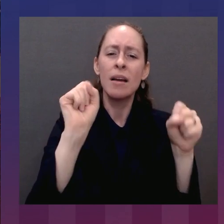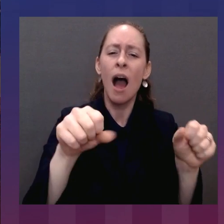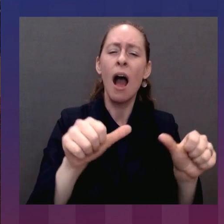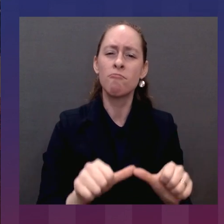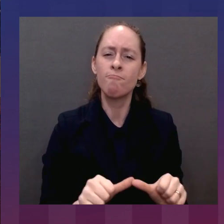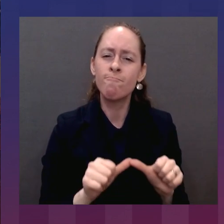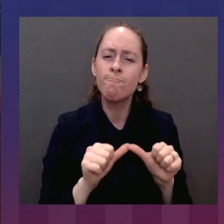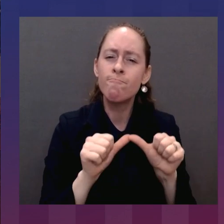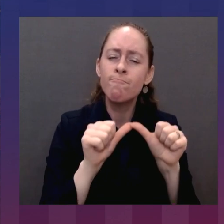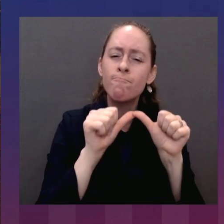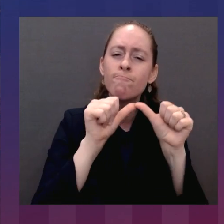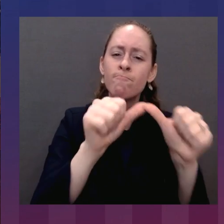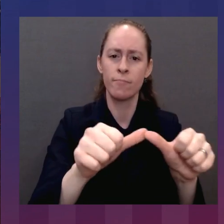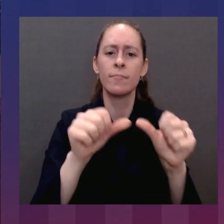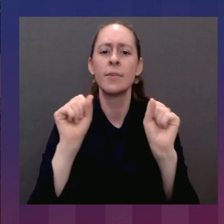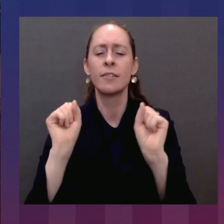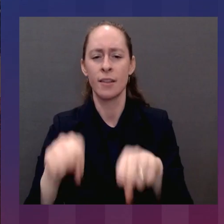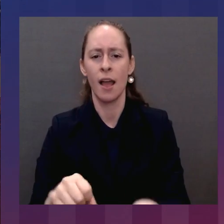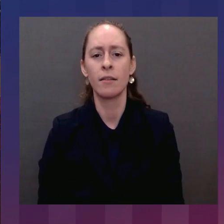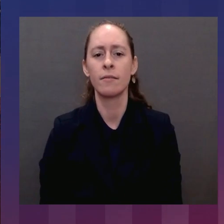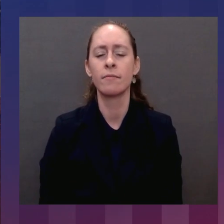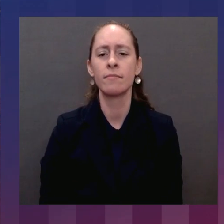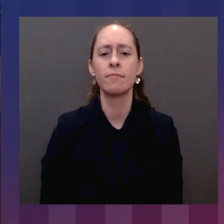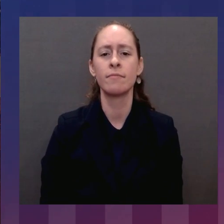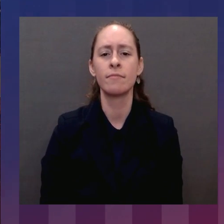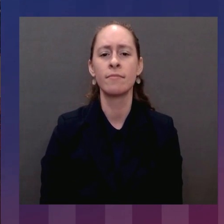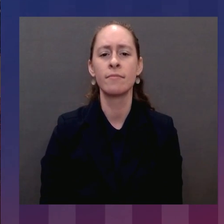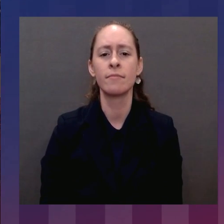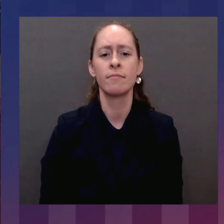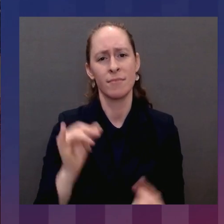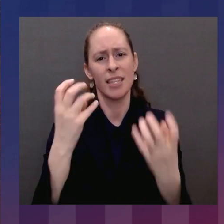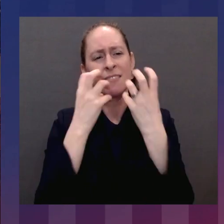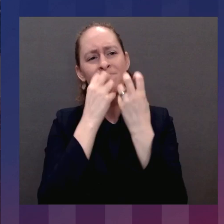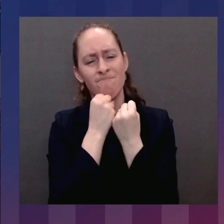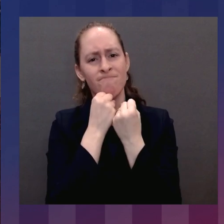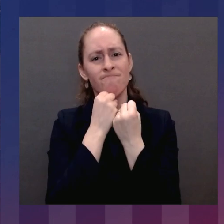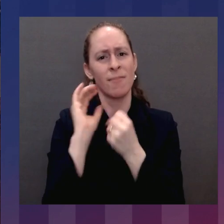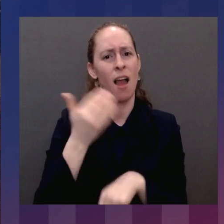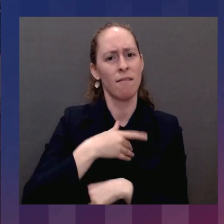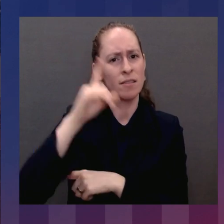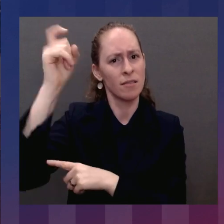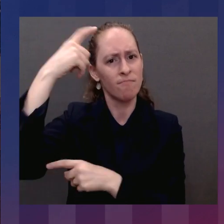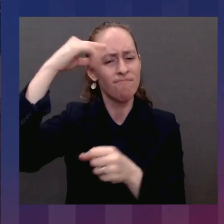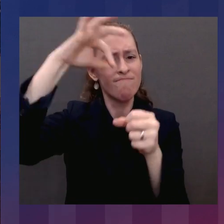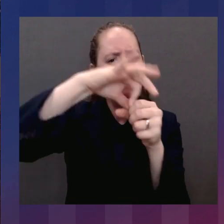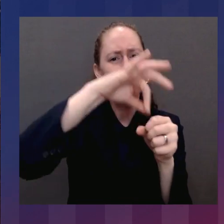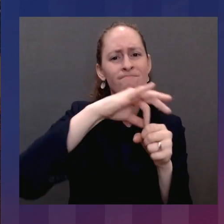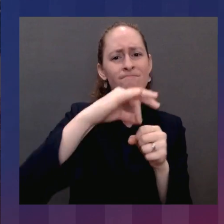I am more optimistic about America today than I have been my whole life. Because I see the future that is within our grasp.